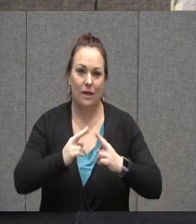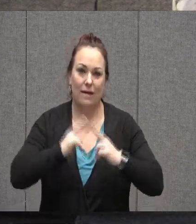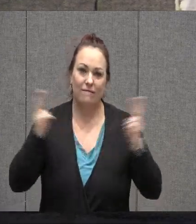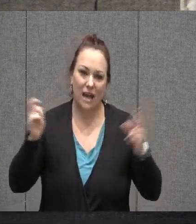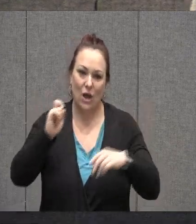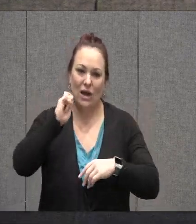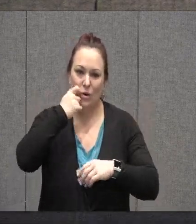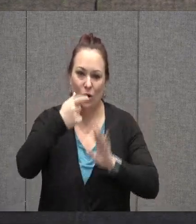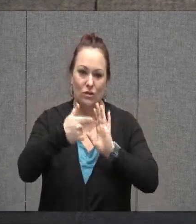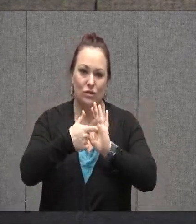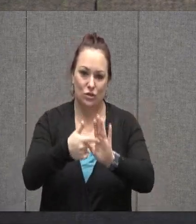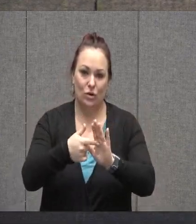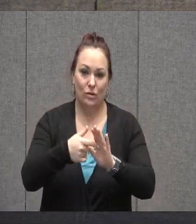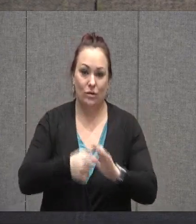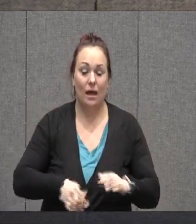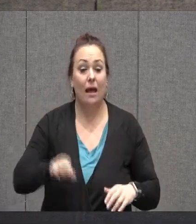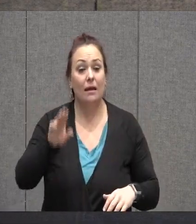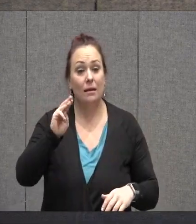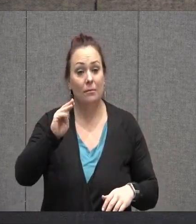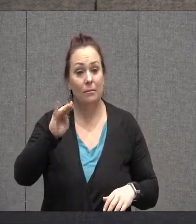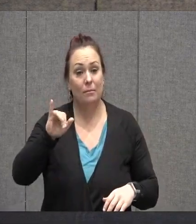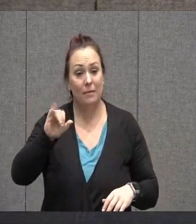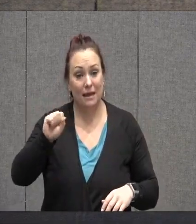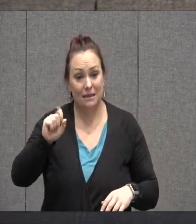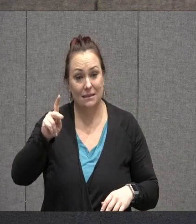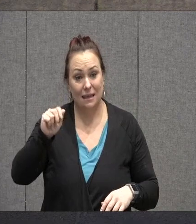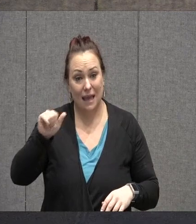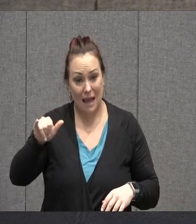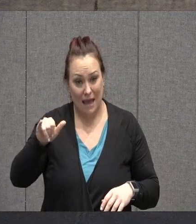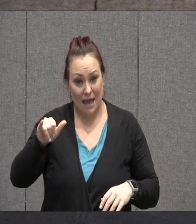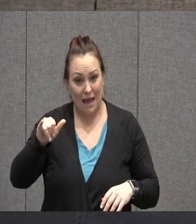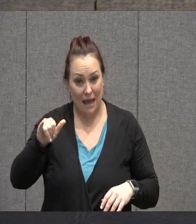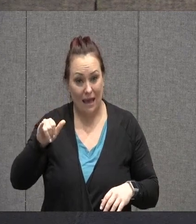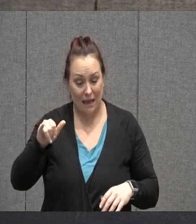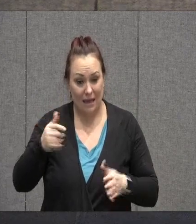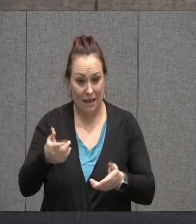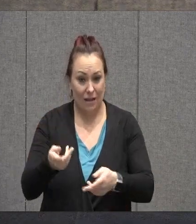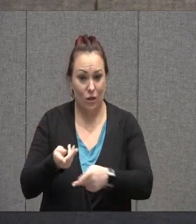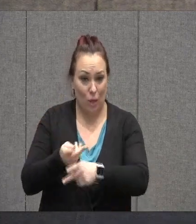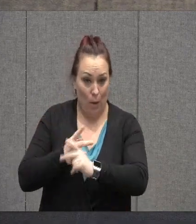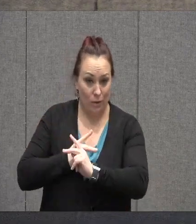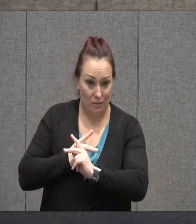and I just wanted to share it with you. So, she had the opportunity to visit Argentina,